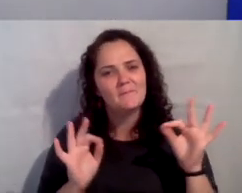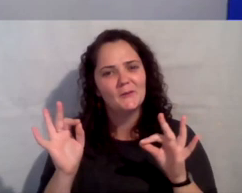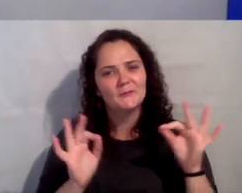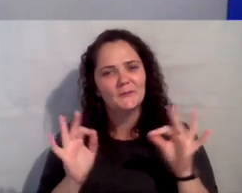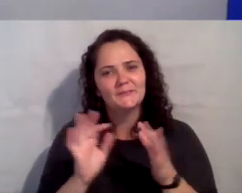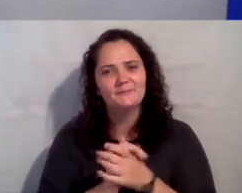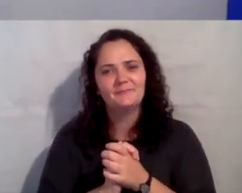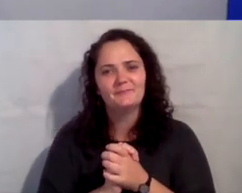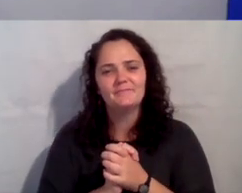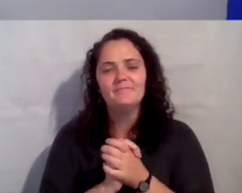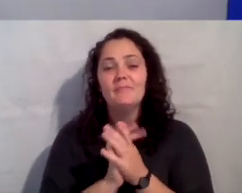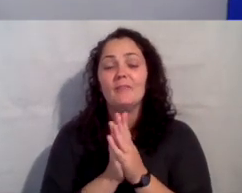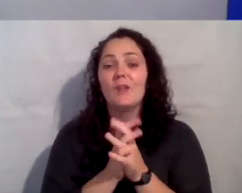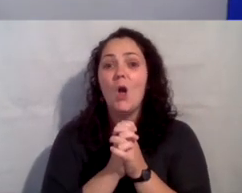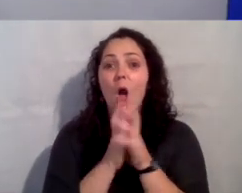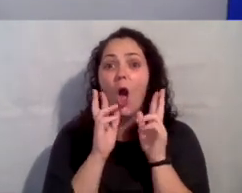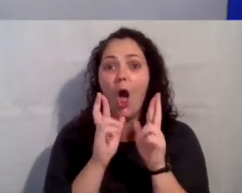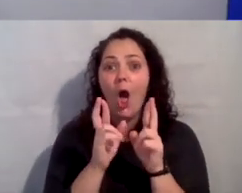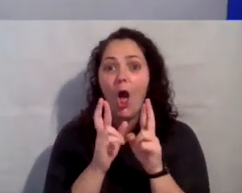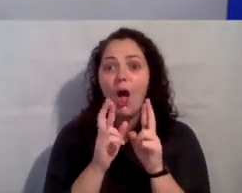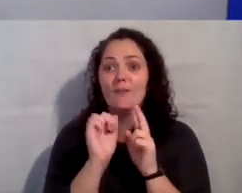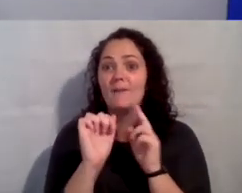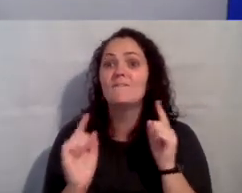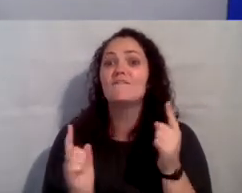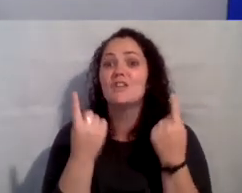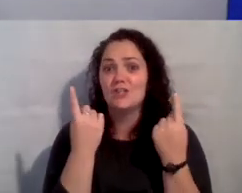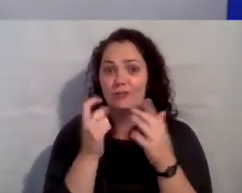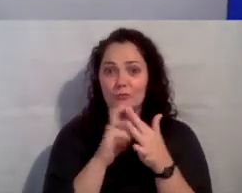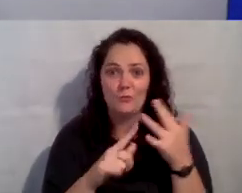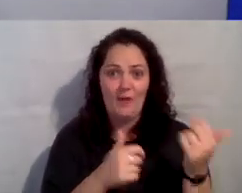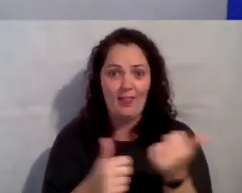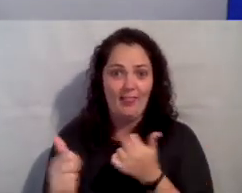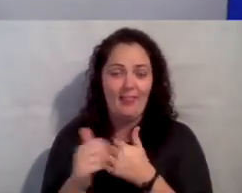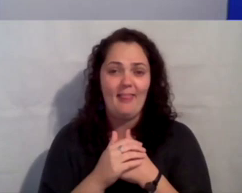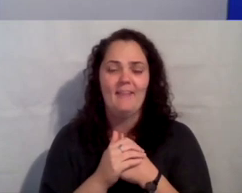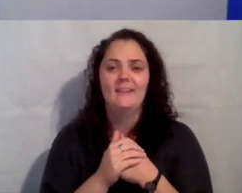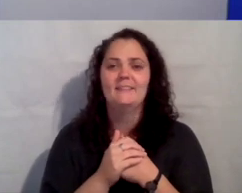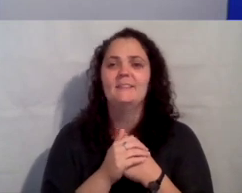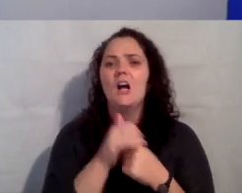Excellent, alright hopefully that first contour went really well for you. Now last week there were a few issues,